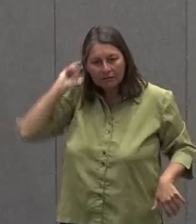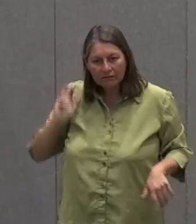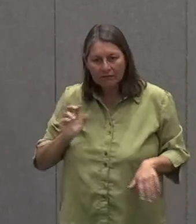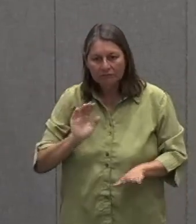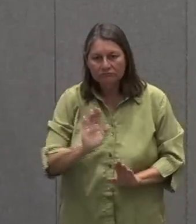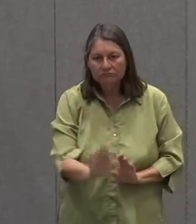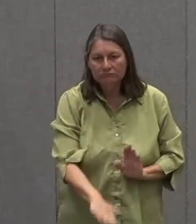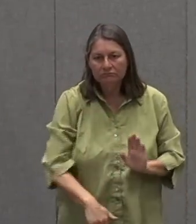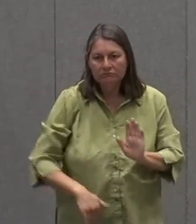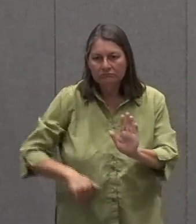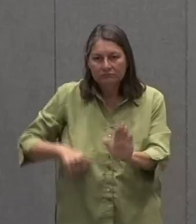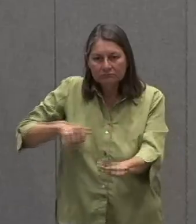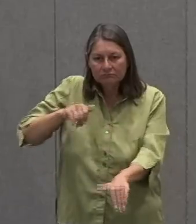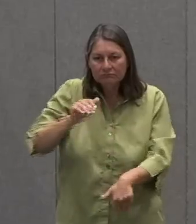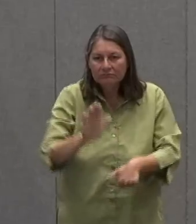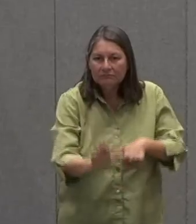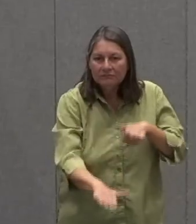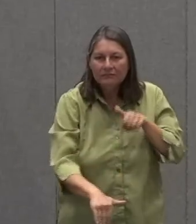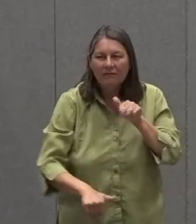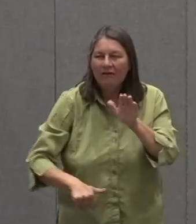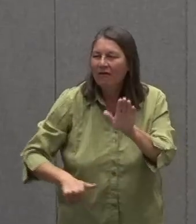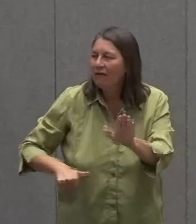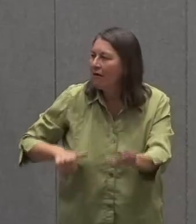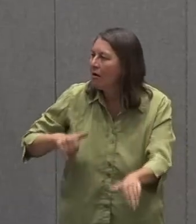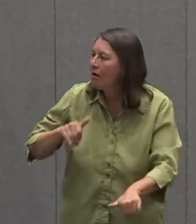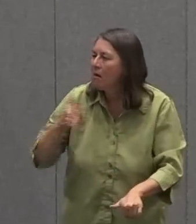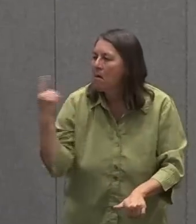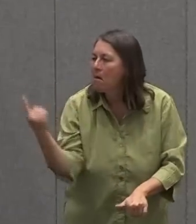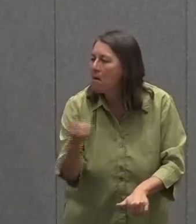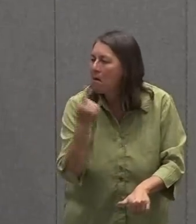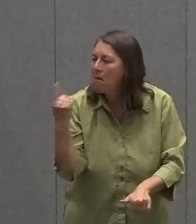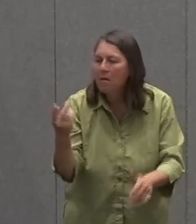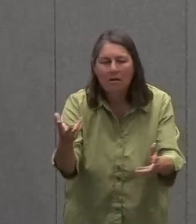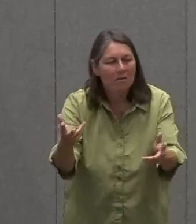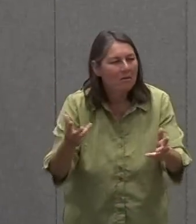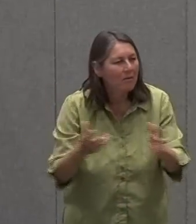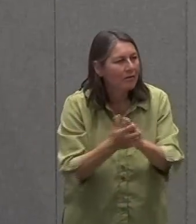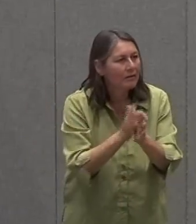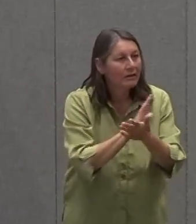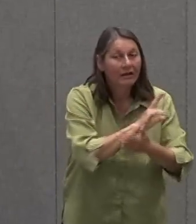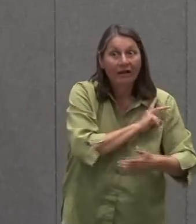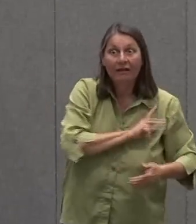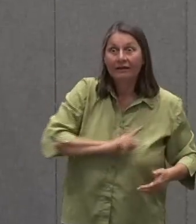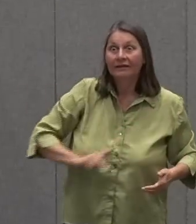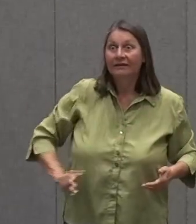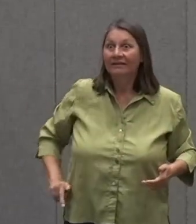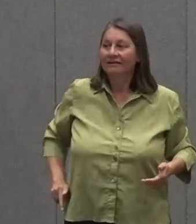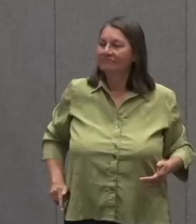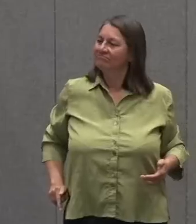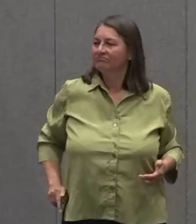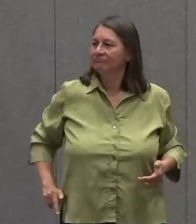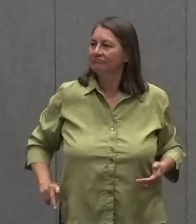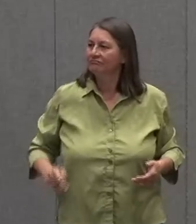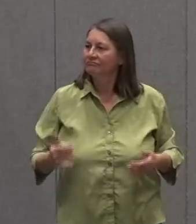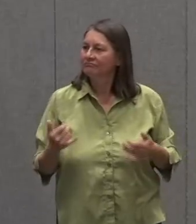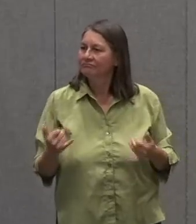The lion had always wanted to be king anyway, and now was his chance to prove